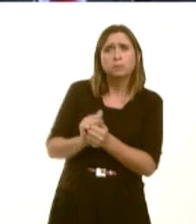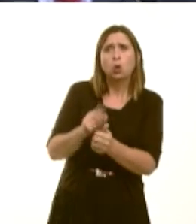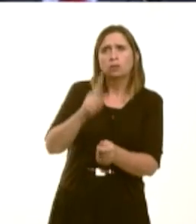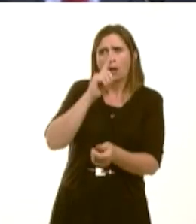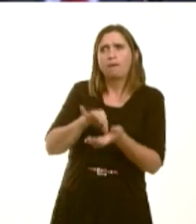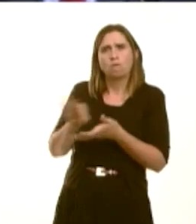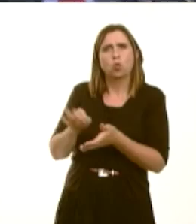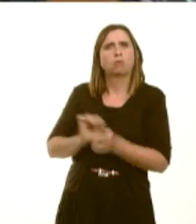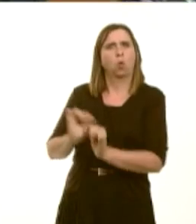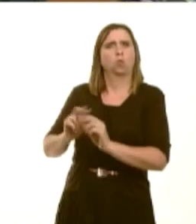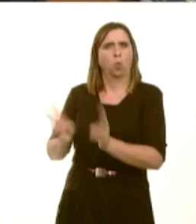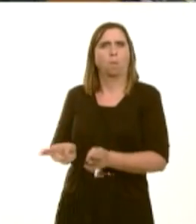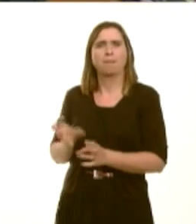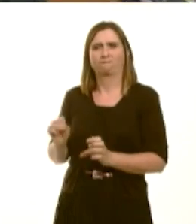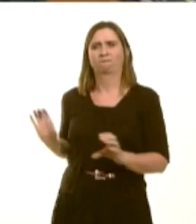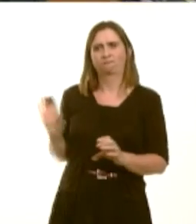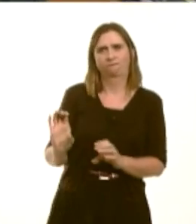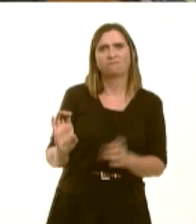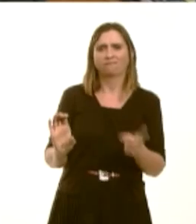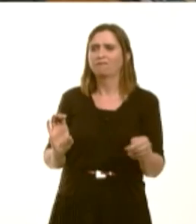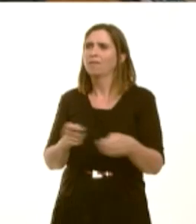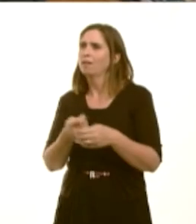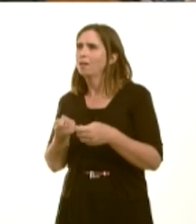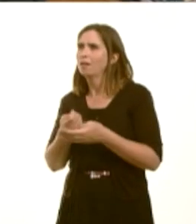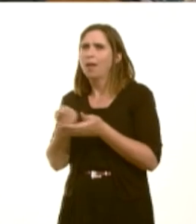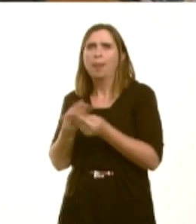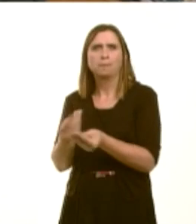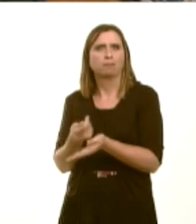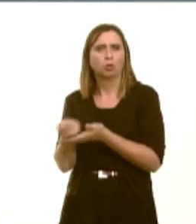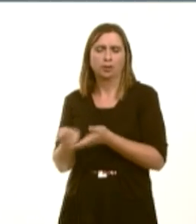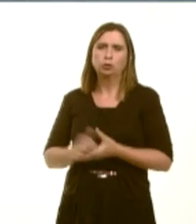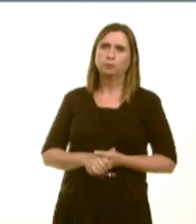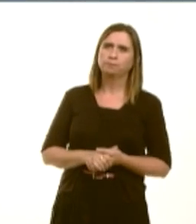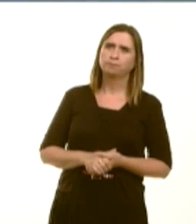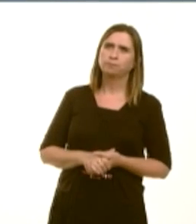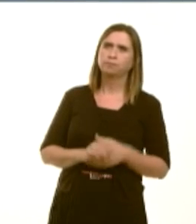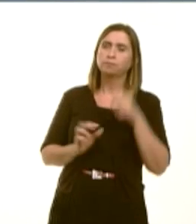As of June 2013, and according to figures sourced by the Welsh Conservatives, there